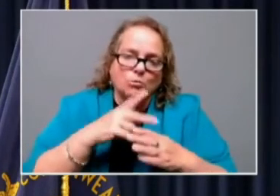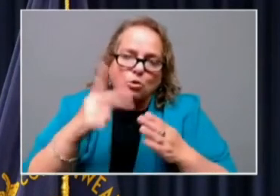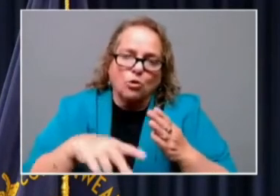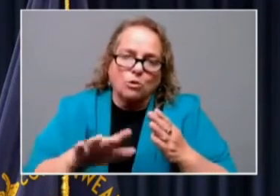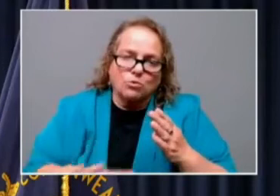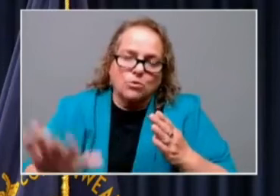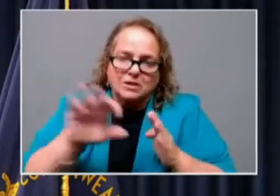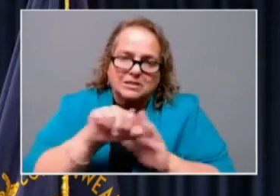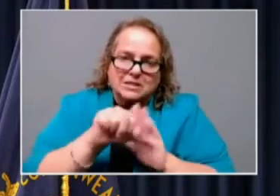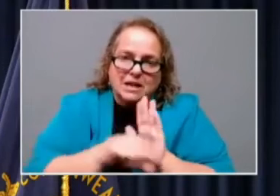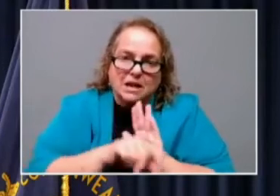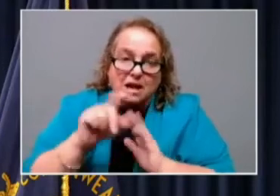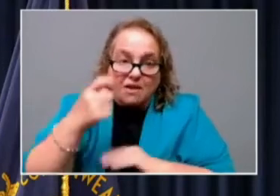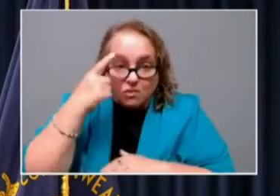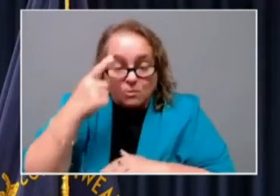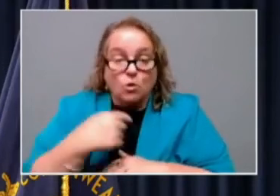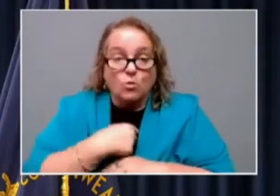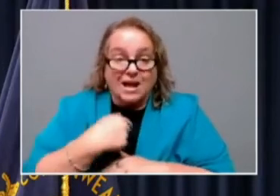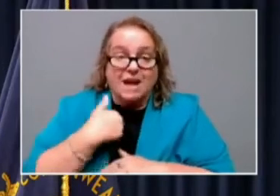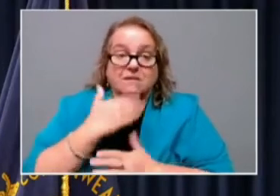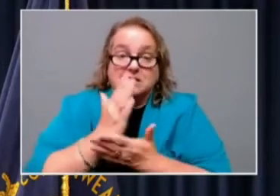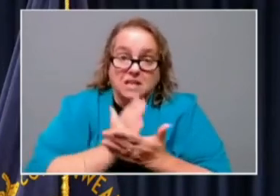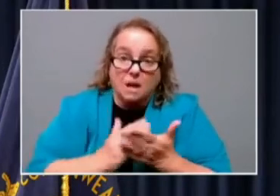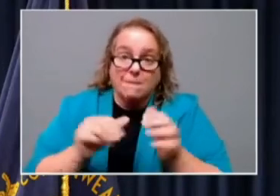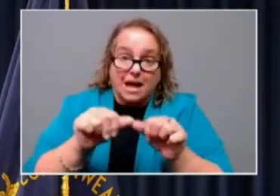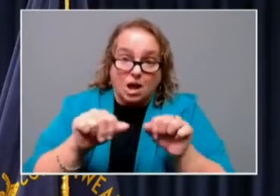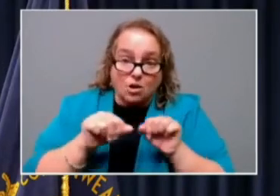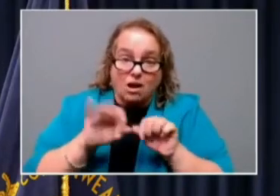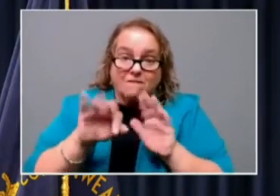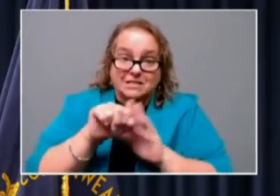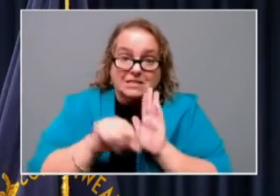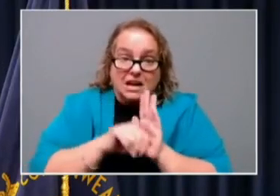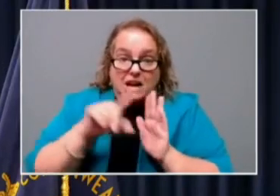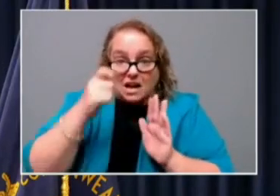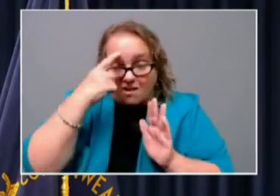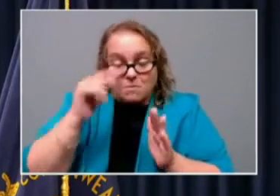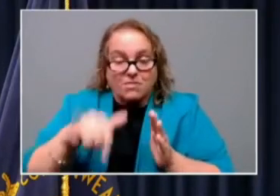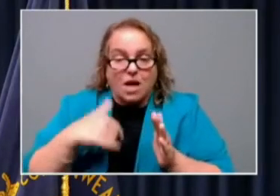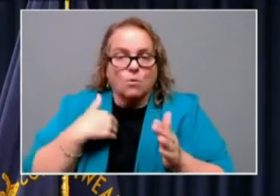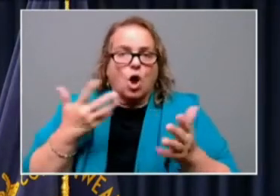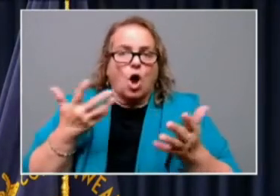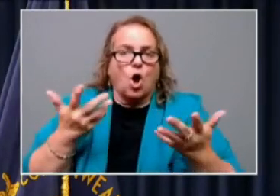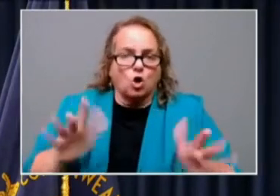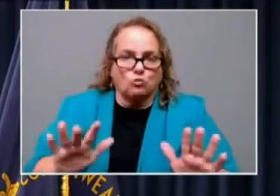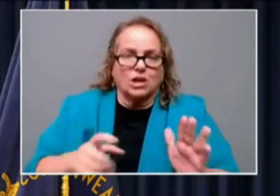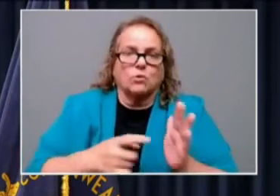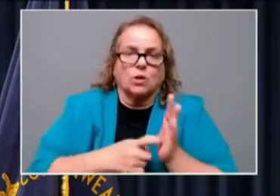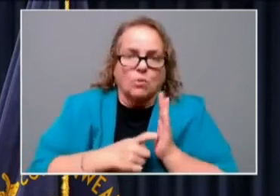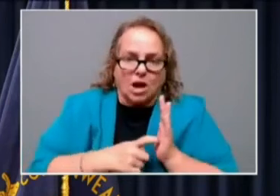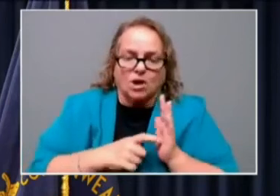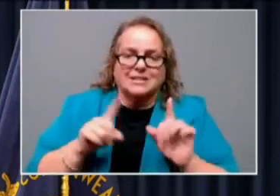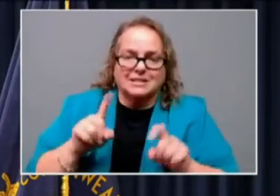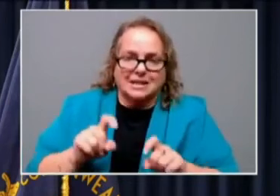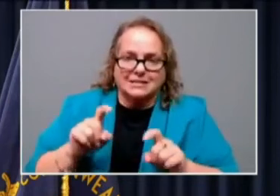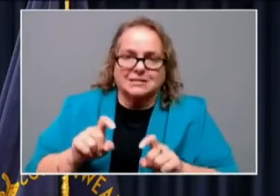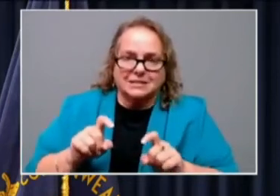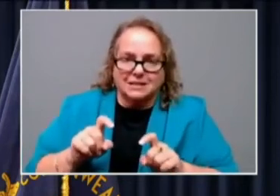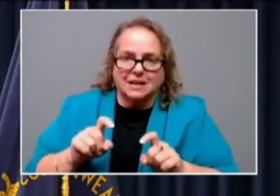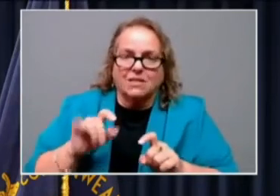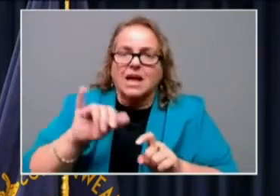we have some areas of state government that we are already doing that in. And those are areas where we're trying to protect people, Those are our veterans